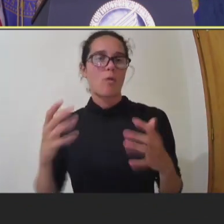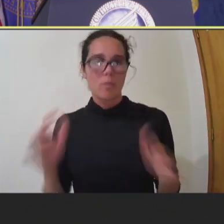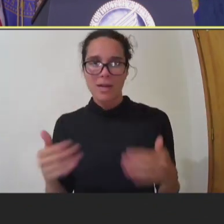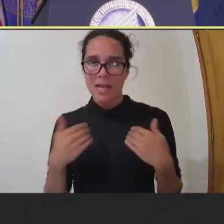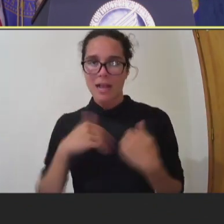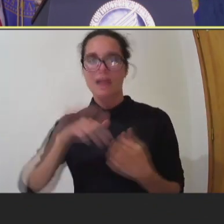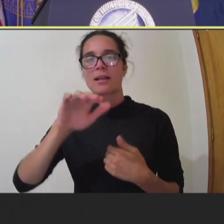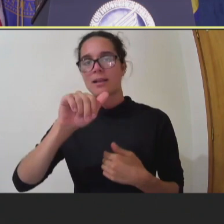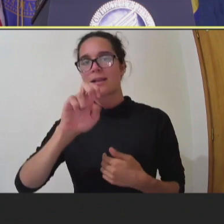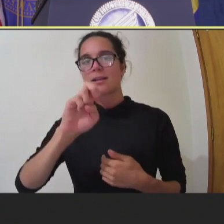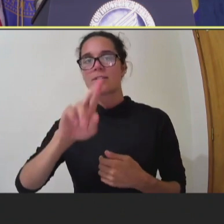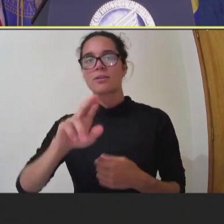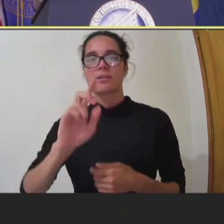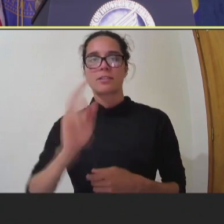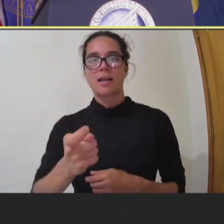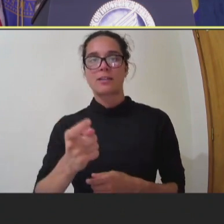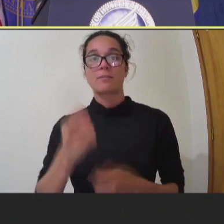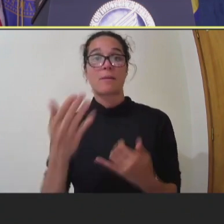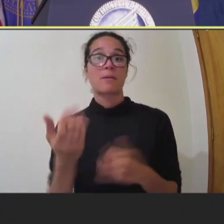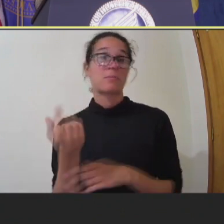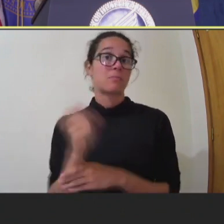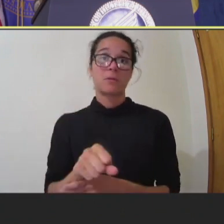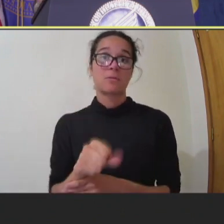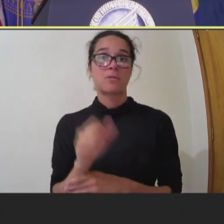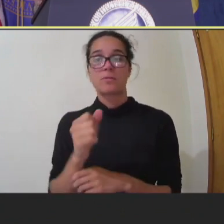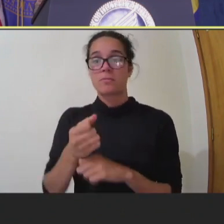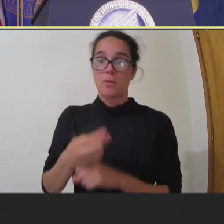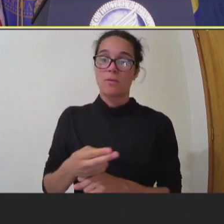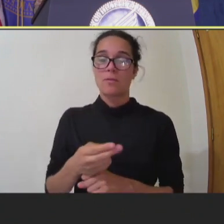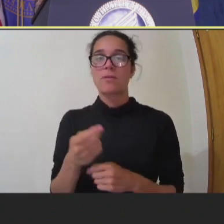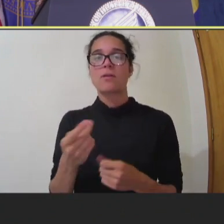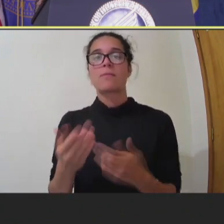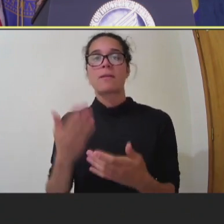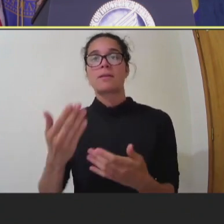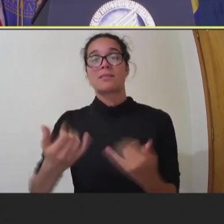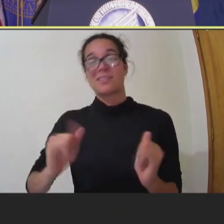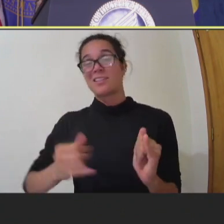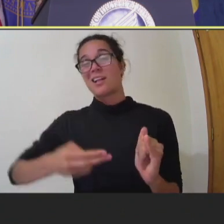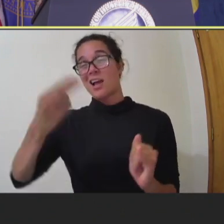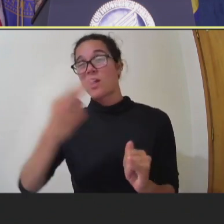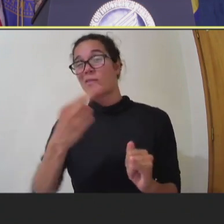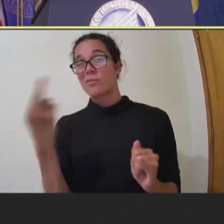and are at high risk either for recurrence or from the cancer itself that's ongoing,